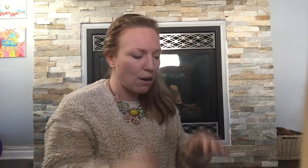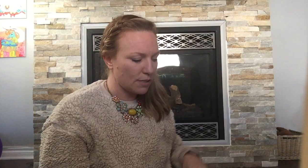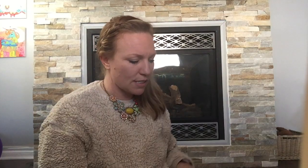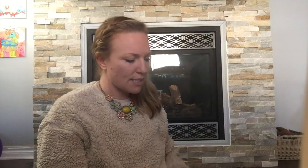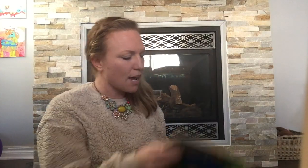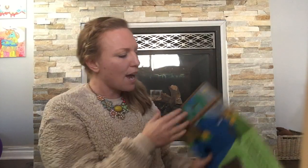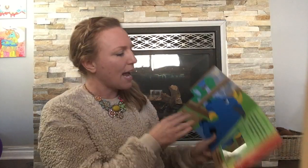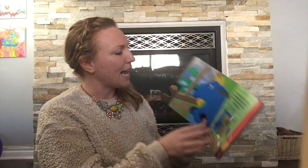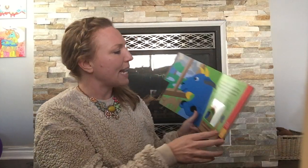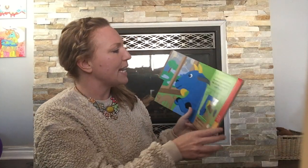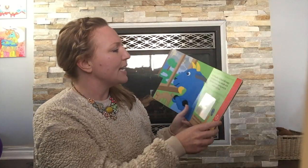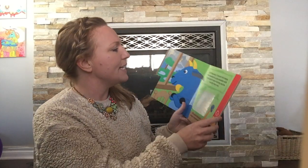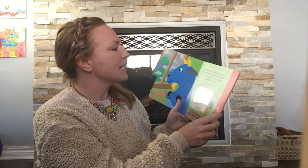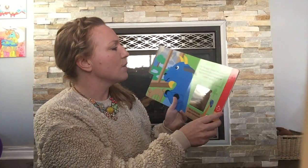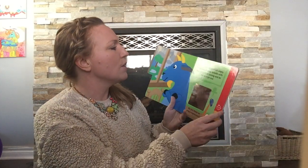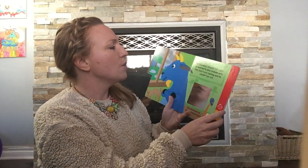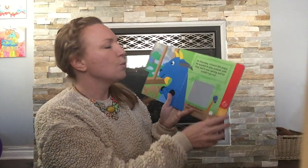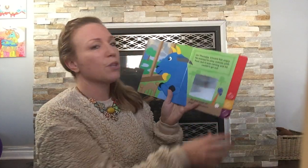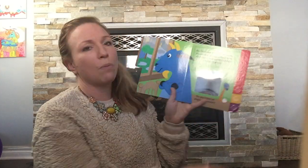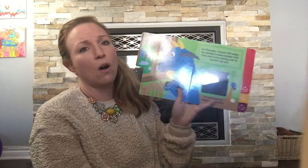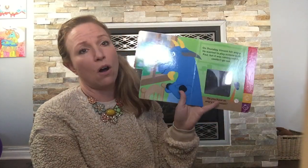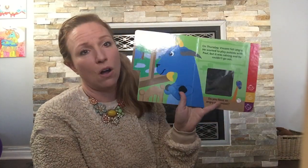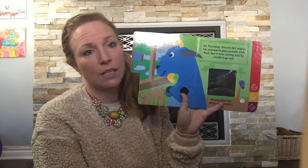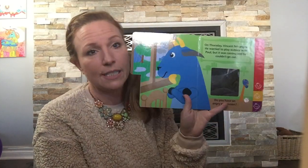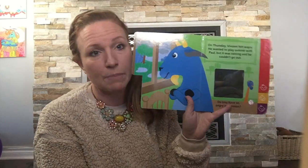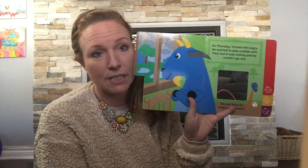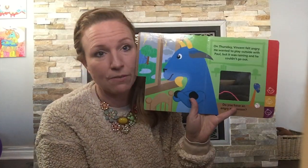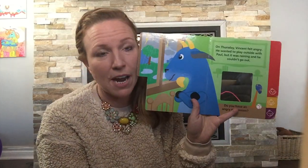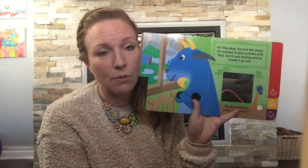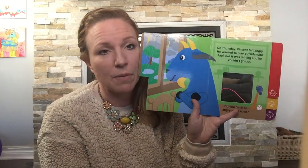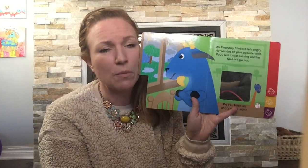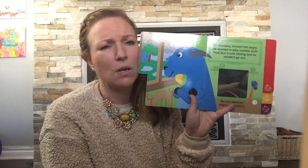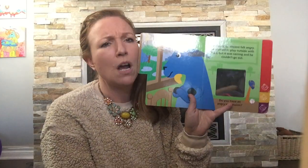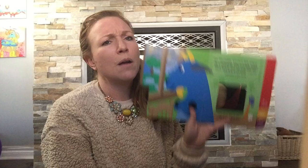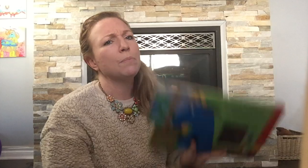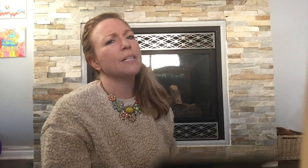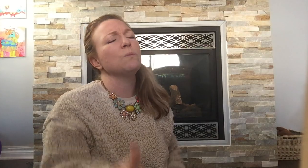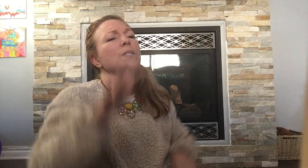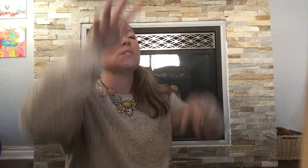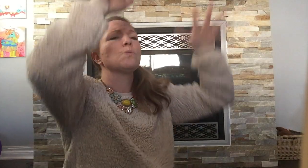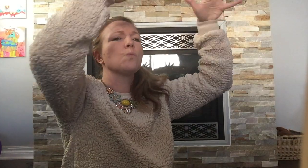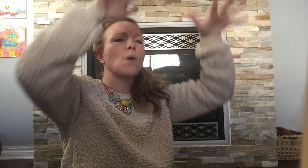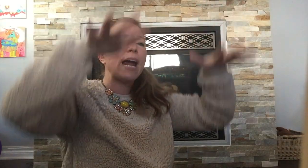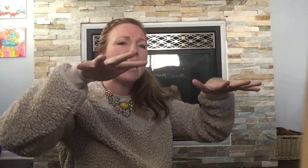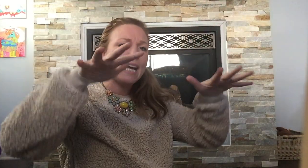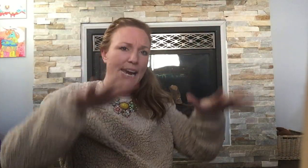outside with Paul, his best friend remember, but it was RAINING.